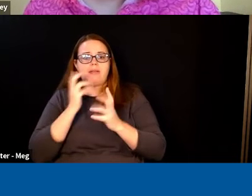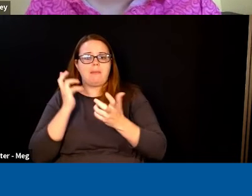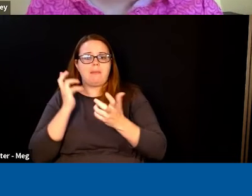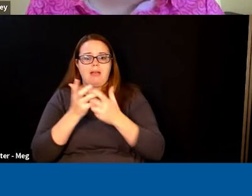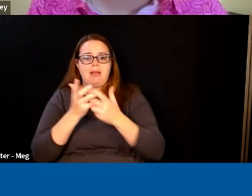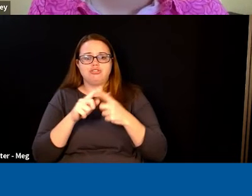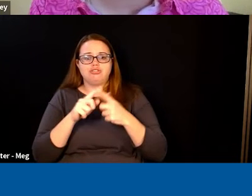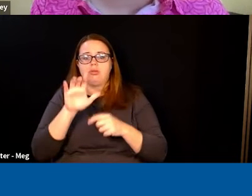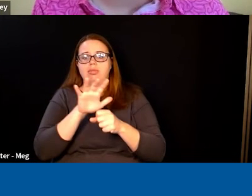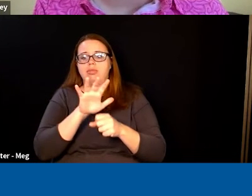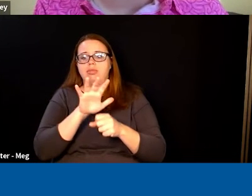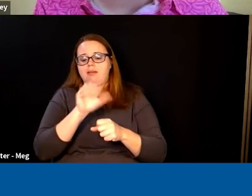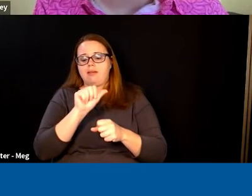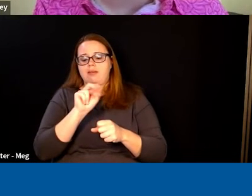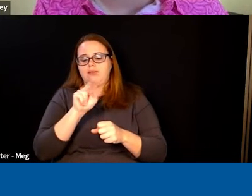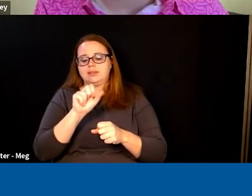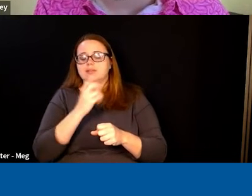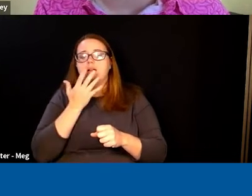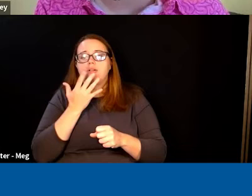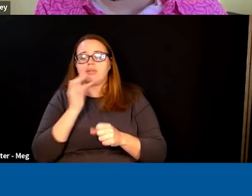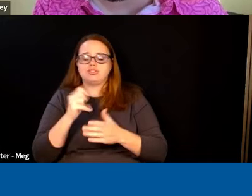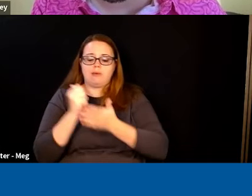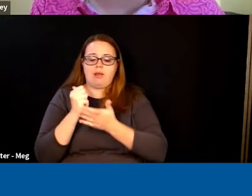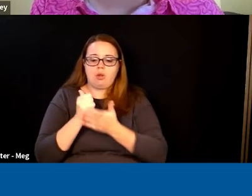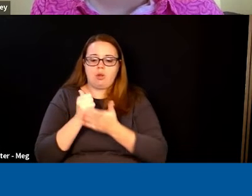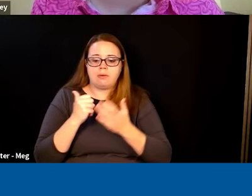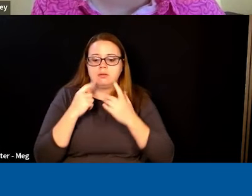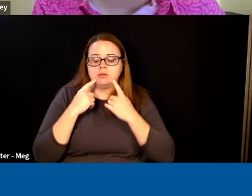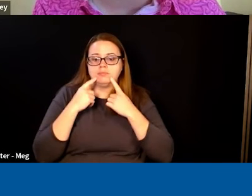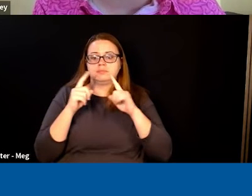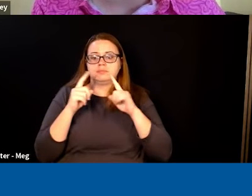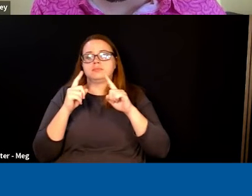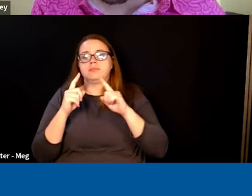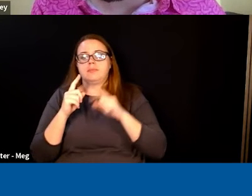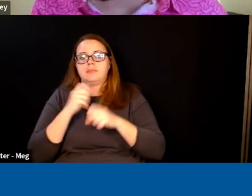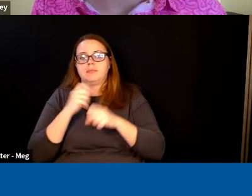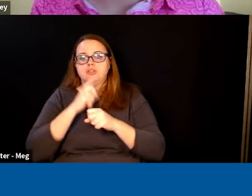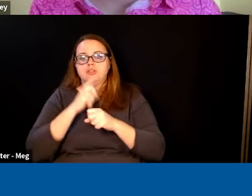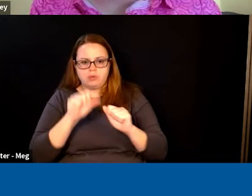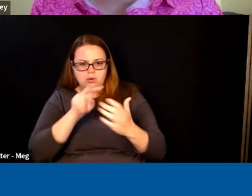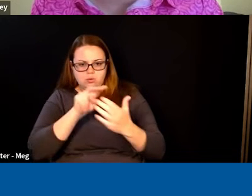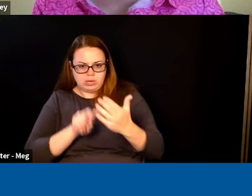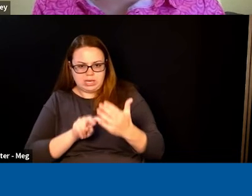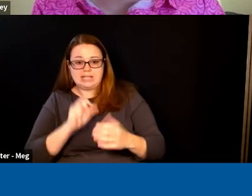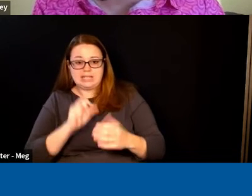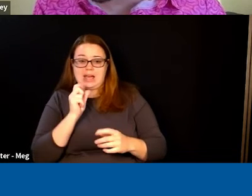and that's to just help ensure legibility at all costs. You know, it's not very visually pleasing to me